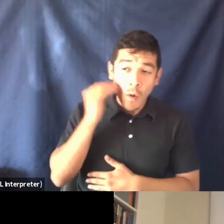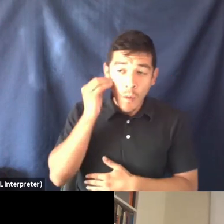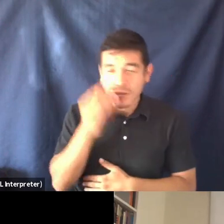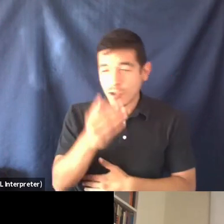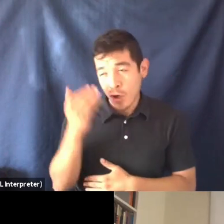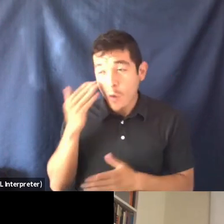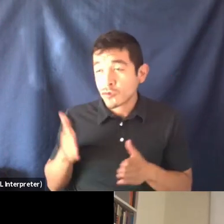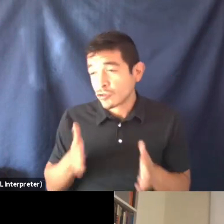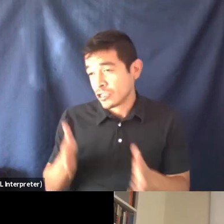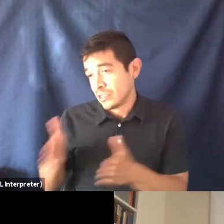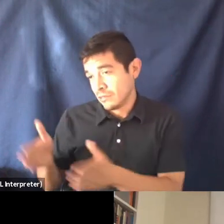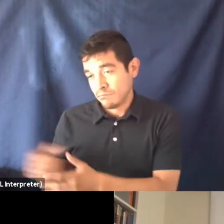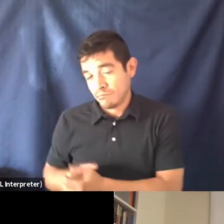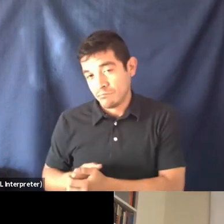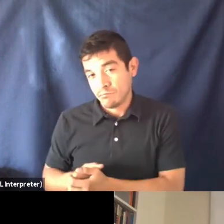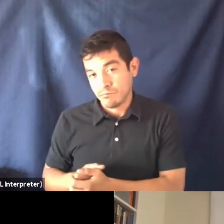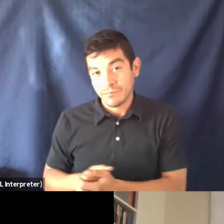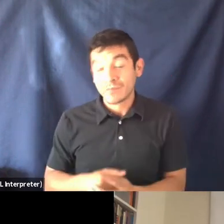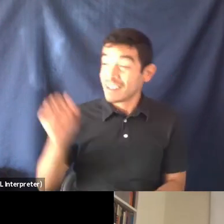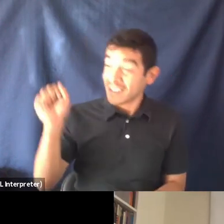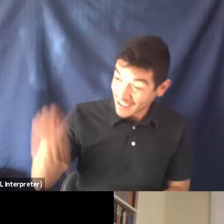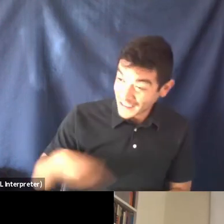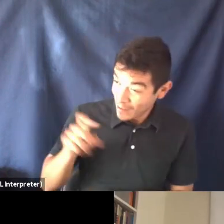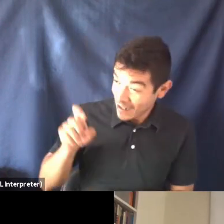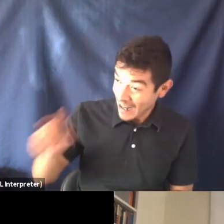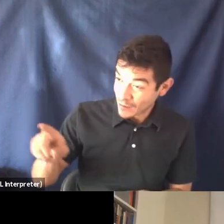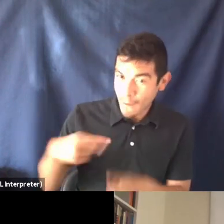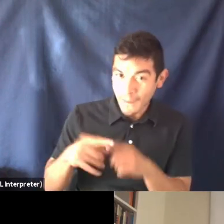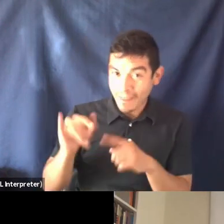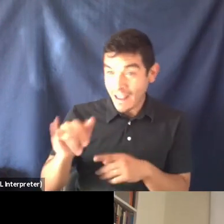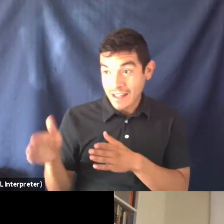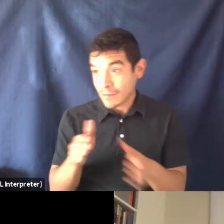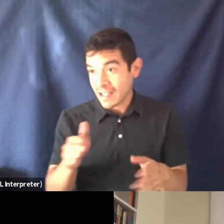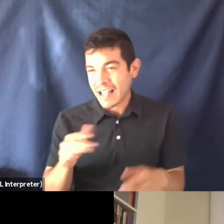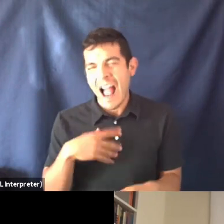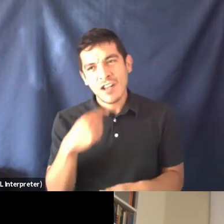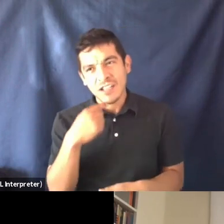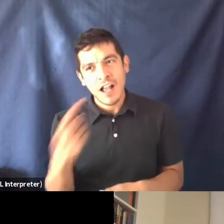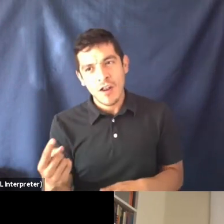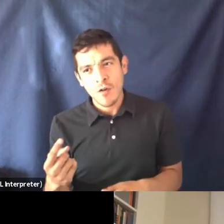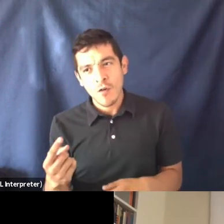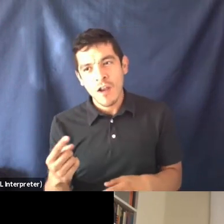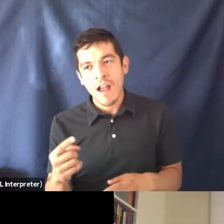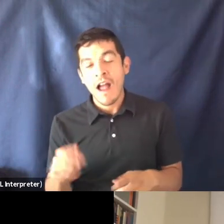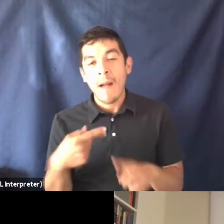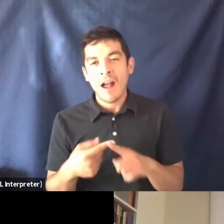I want to ask you about that aspect of following her in the streets, but before I do, I have to tell you how affected I was by the Syrian refugee boys too